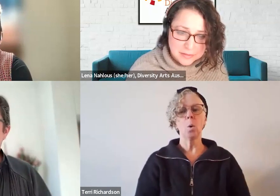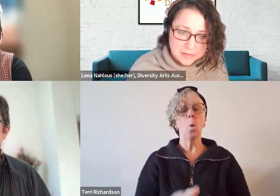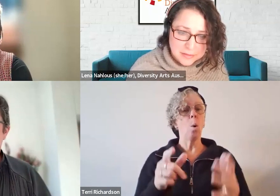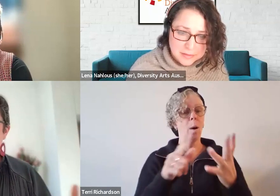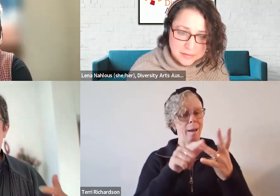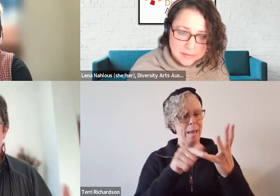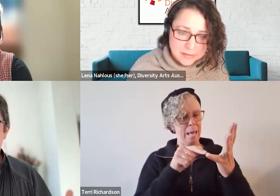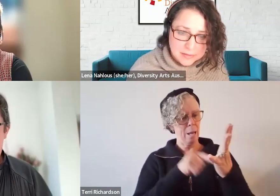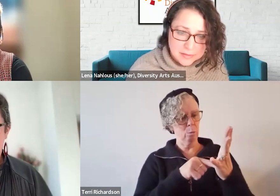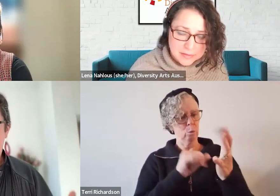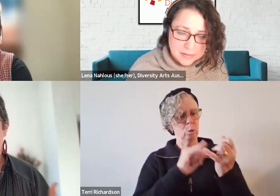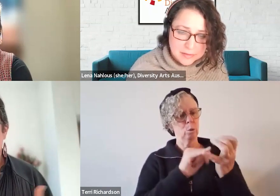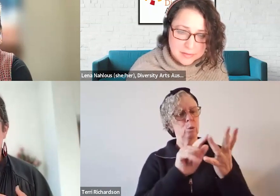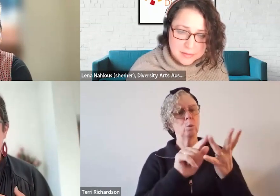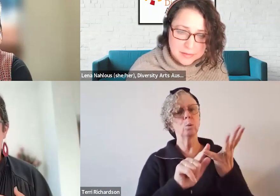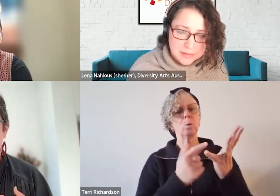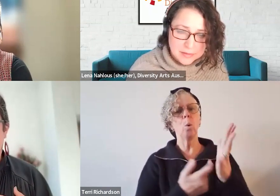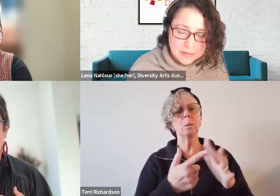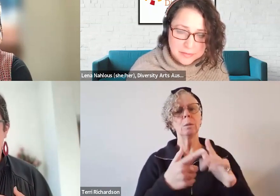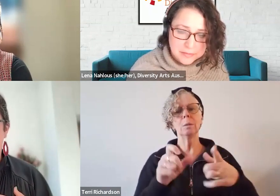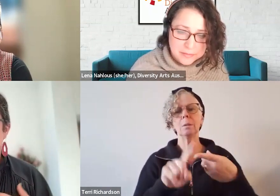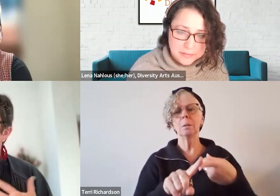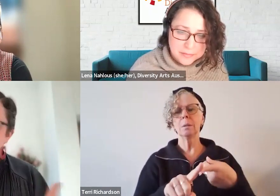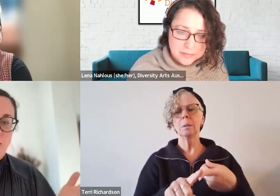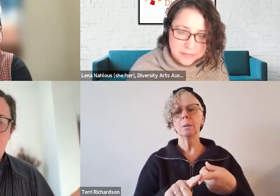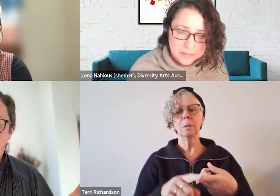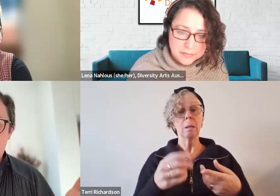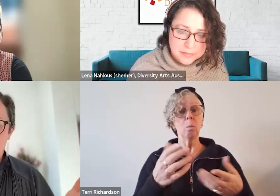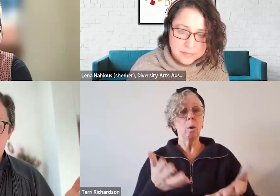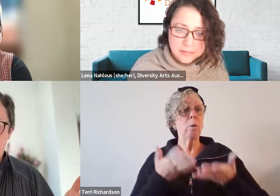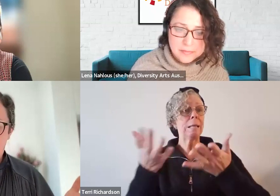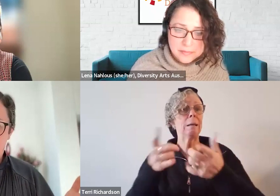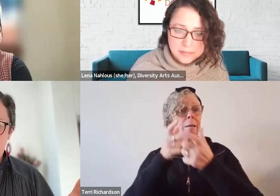We already outsource some of our governance compliance through our annual financial audits.